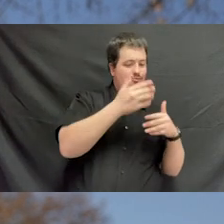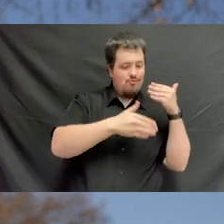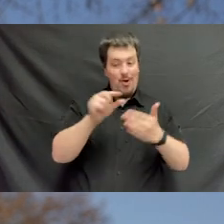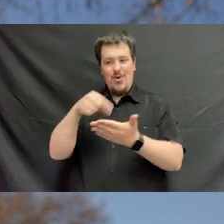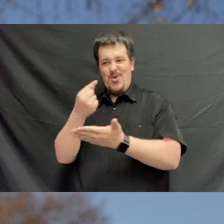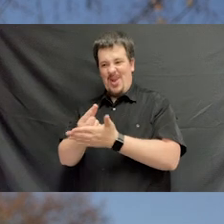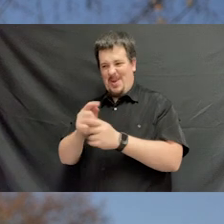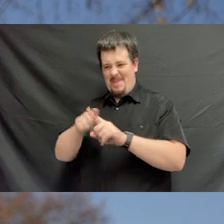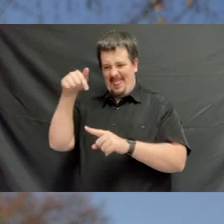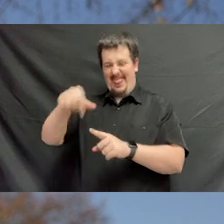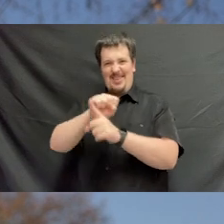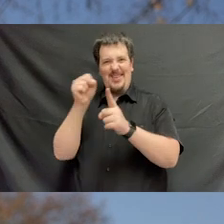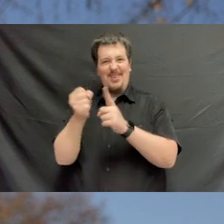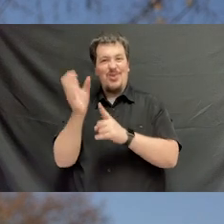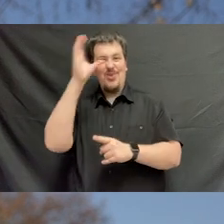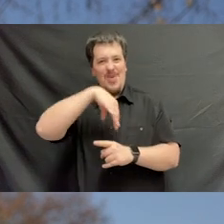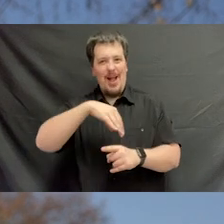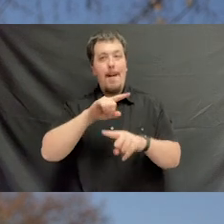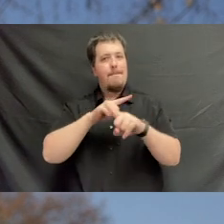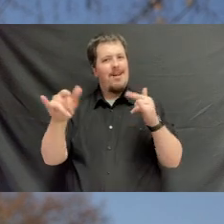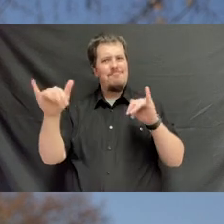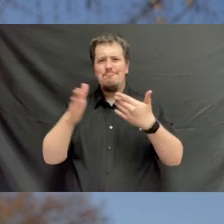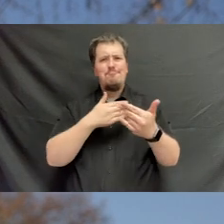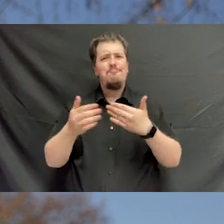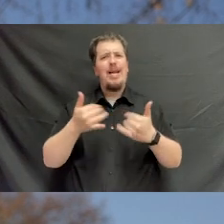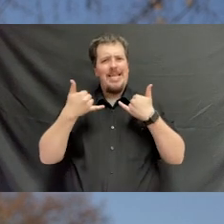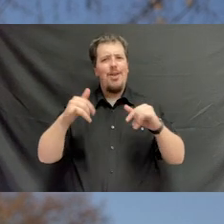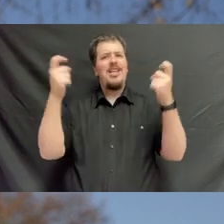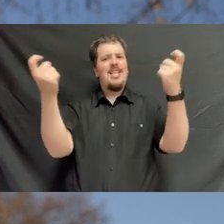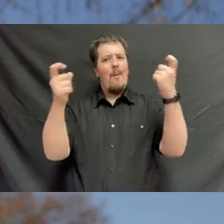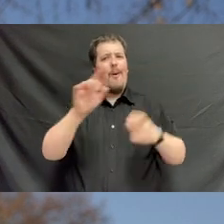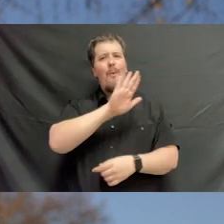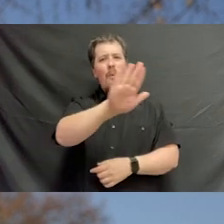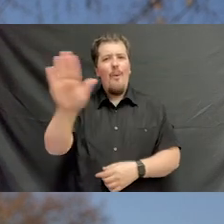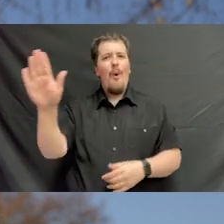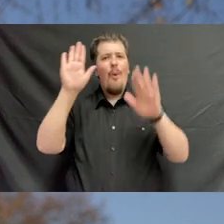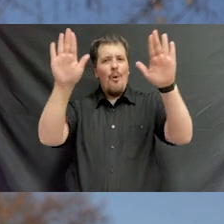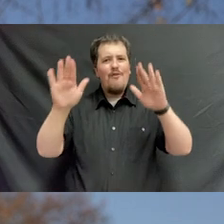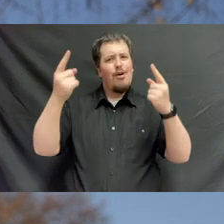that you'd be graduating under these conditions. But nevertheless, we're here to celebrate the wonderful accomplishments